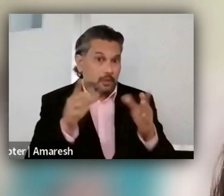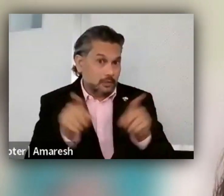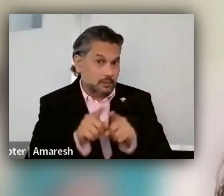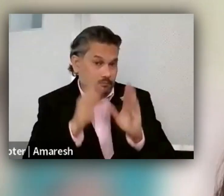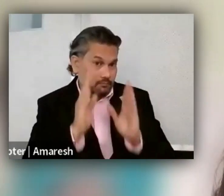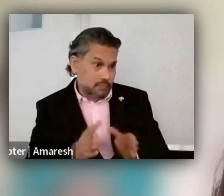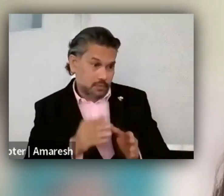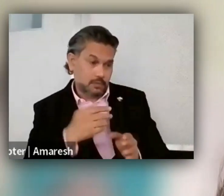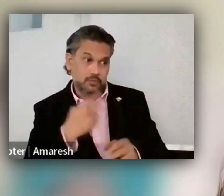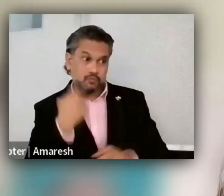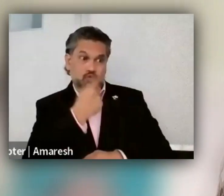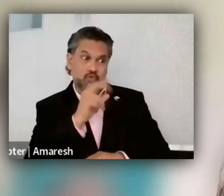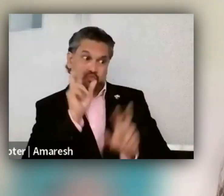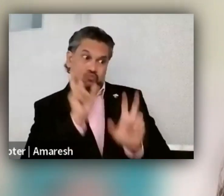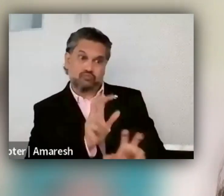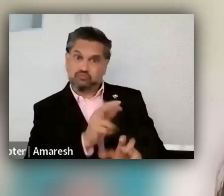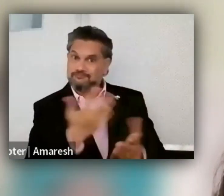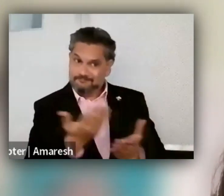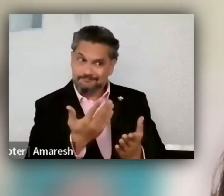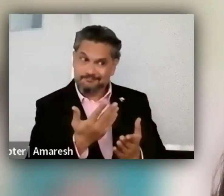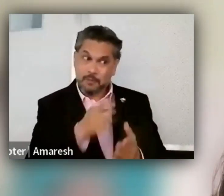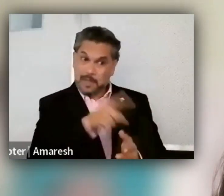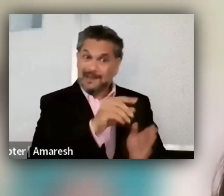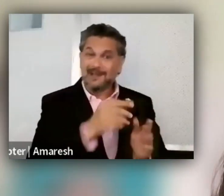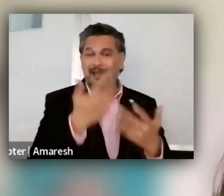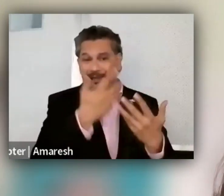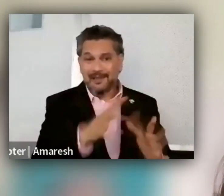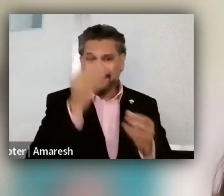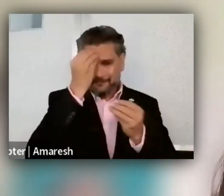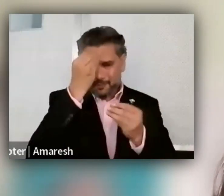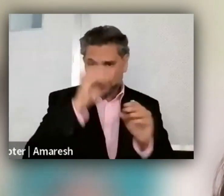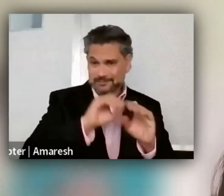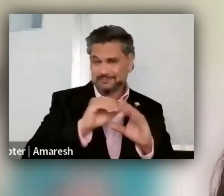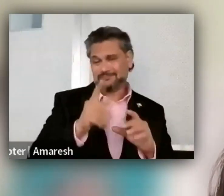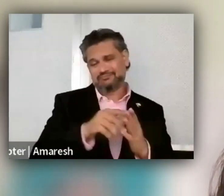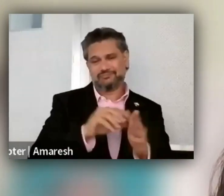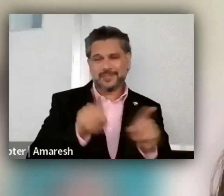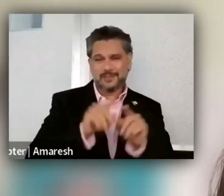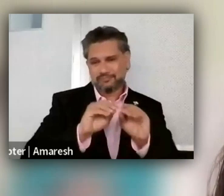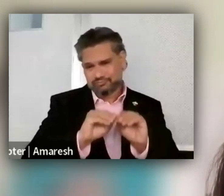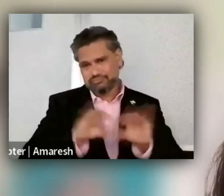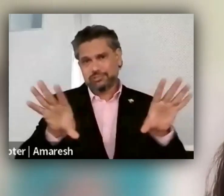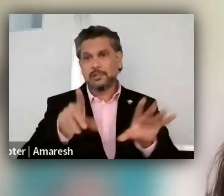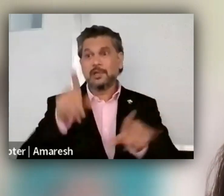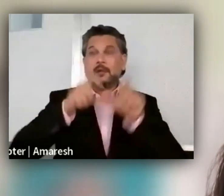open and always working on doing things and not just like, who's going to need it? But that it should be needed at all.